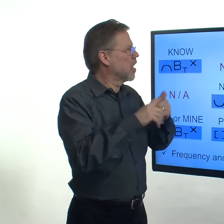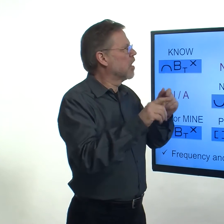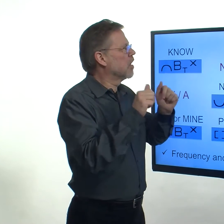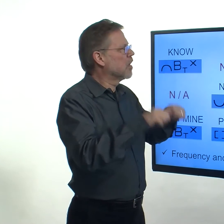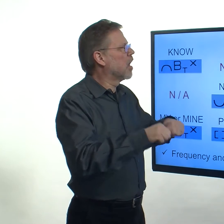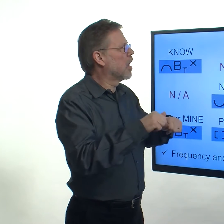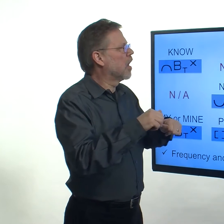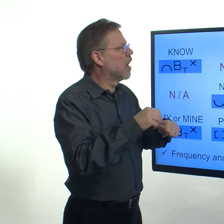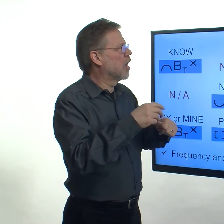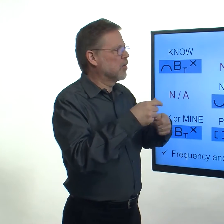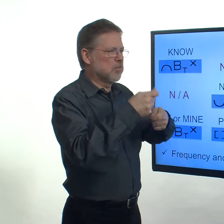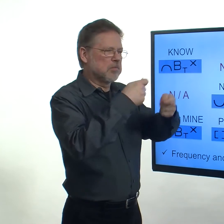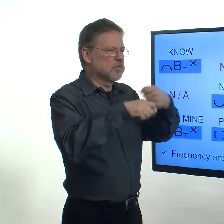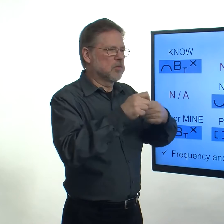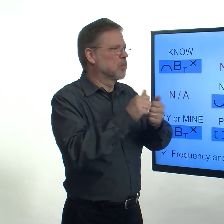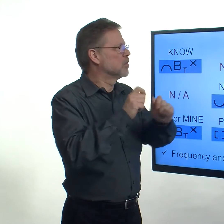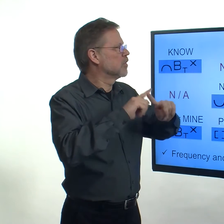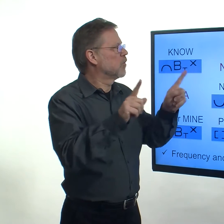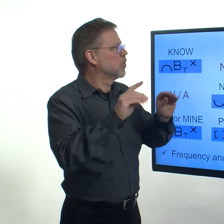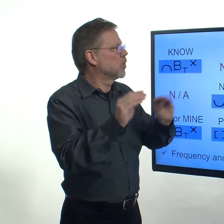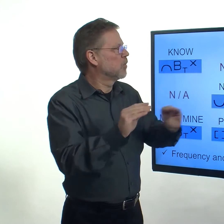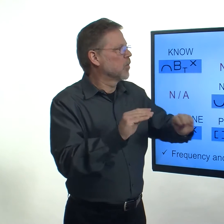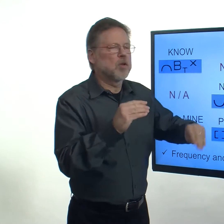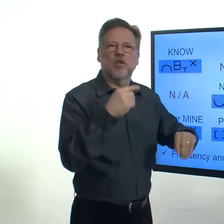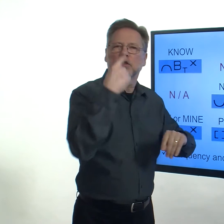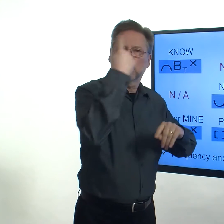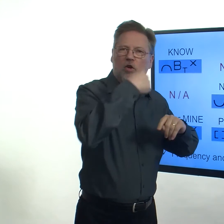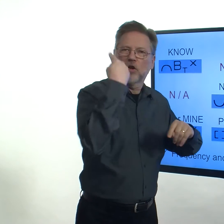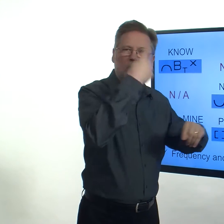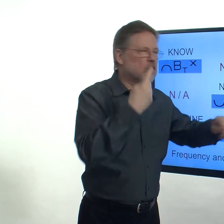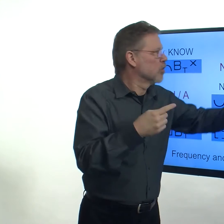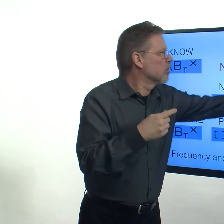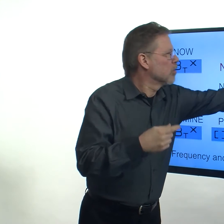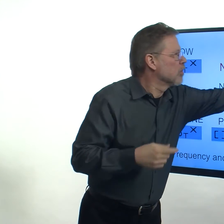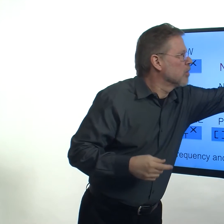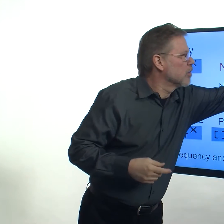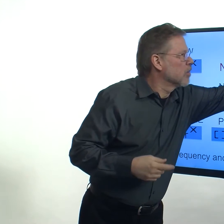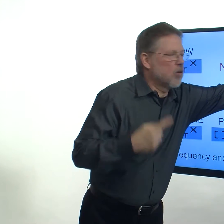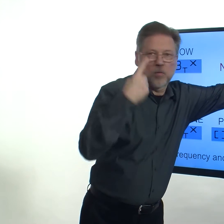indicate contact, but they can be replaced with a different movement, a circular one,